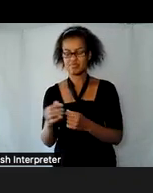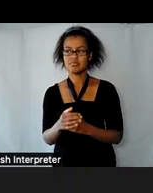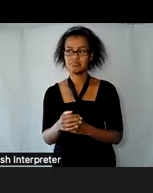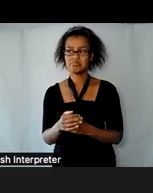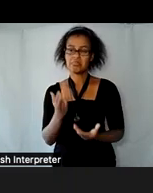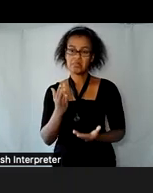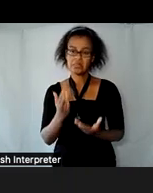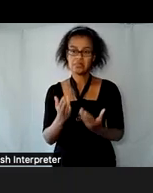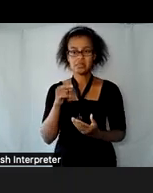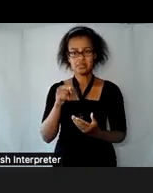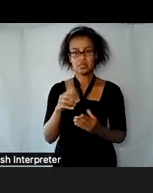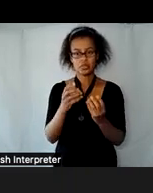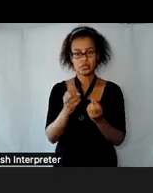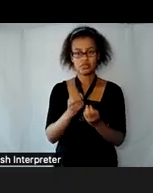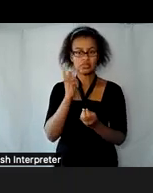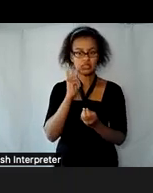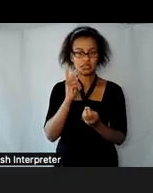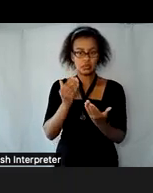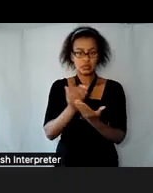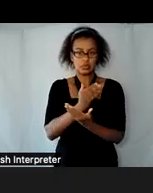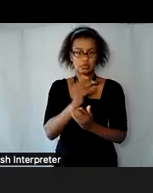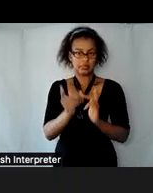You know, myself, I'm a new staff, etc.